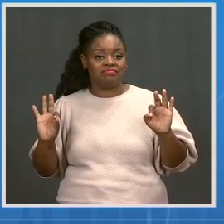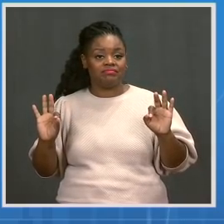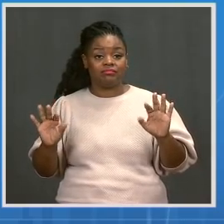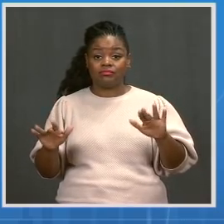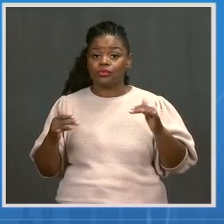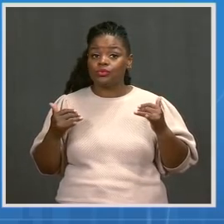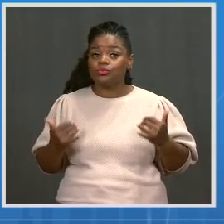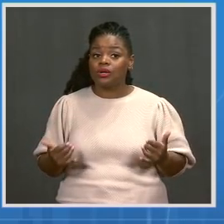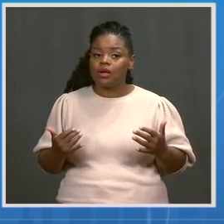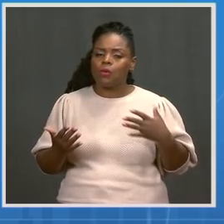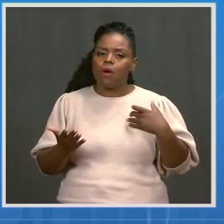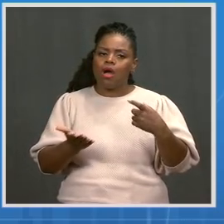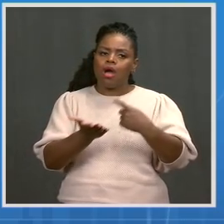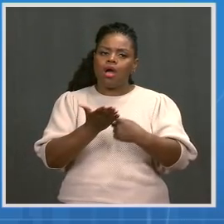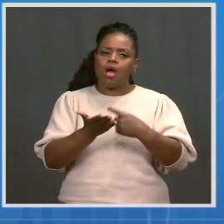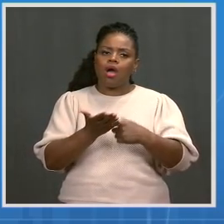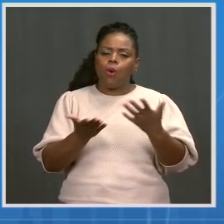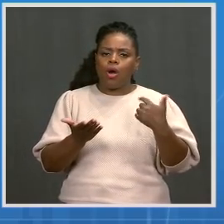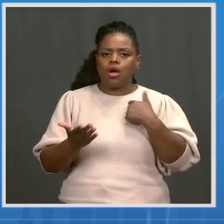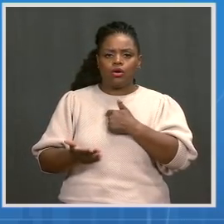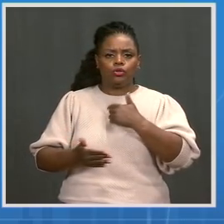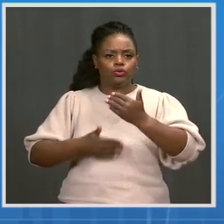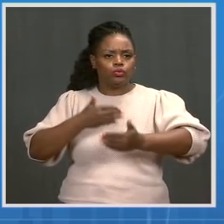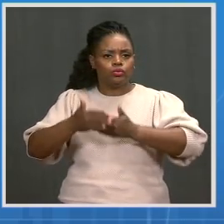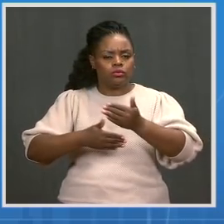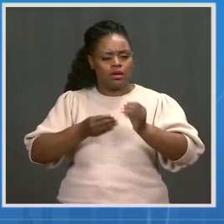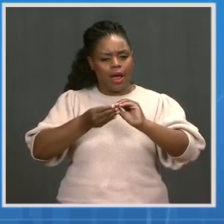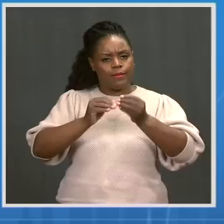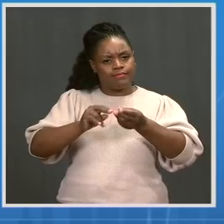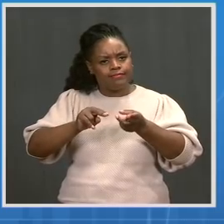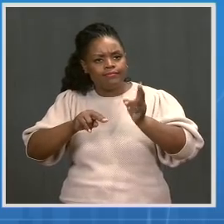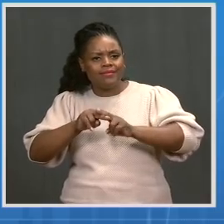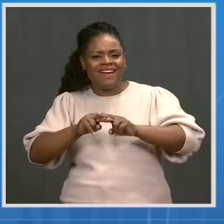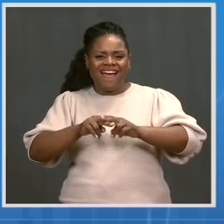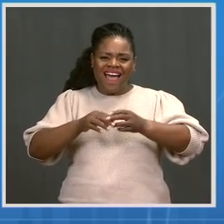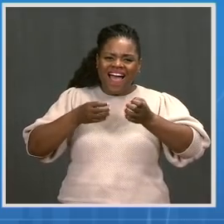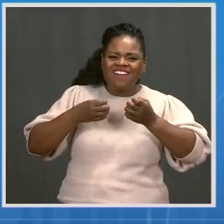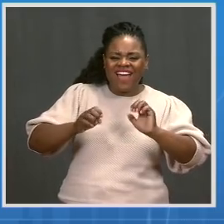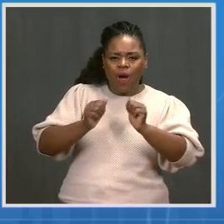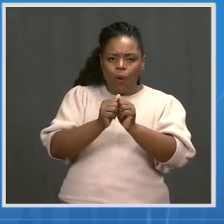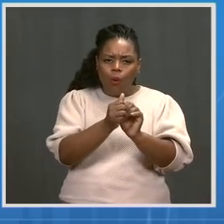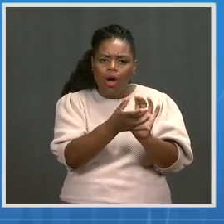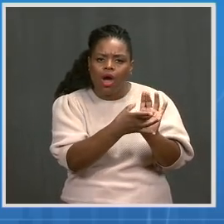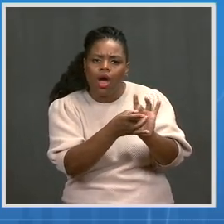to increase our efforts to connect with them, and to ensure that they know that they can and should get vaccinated.